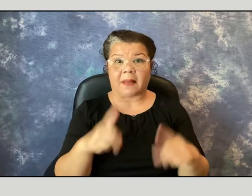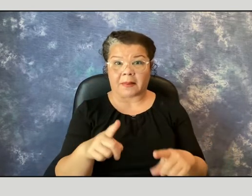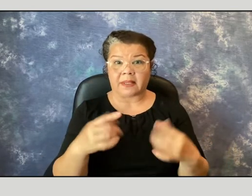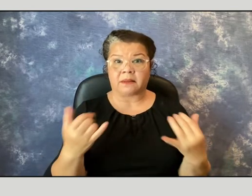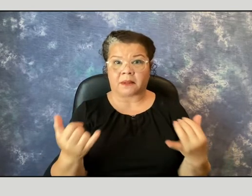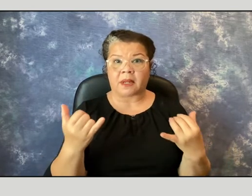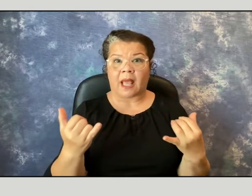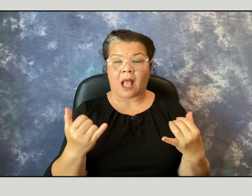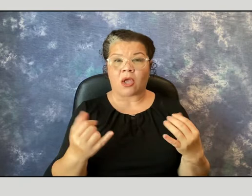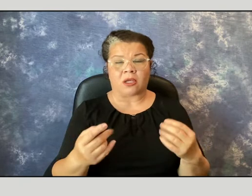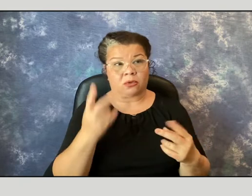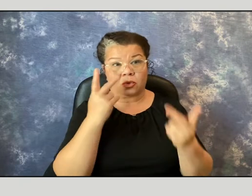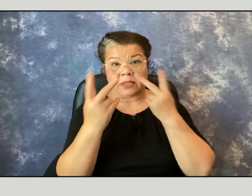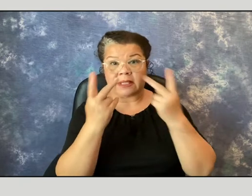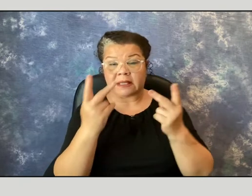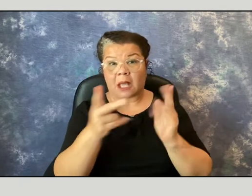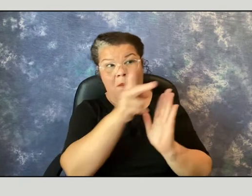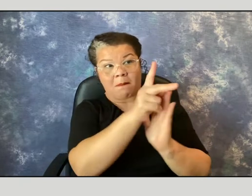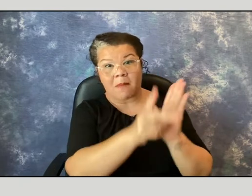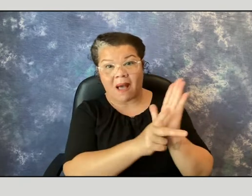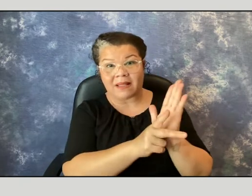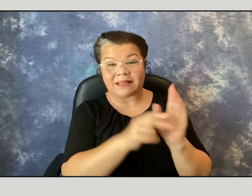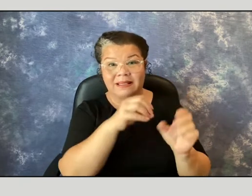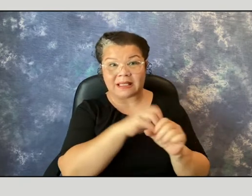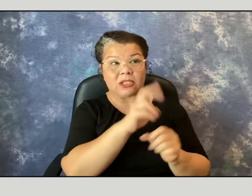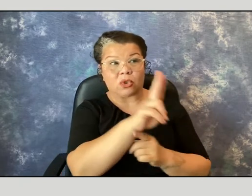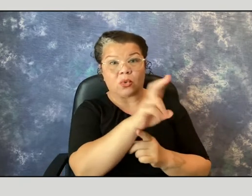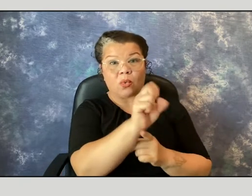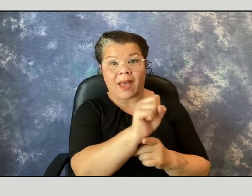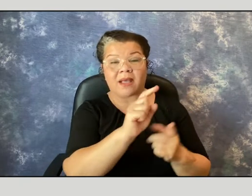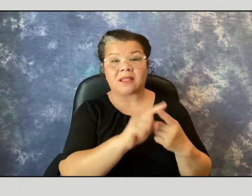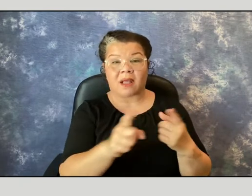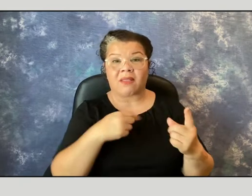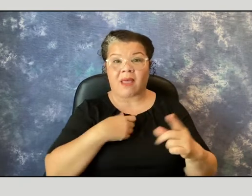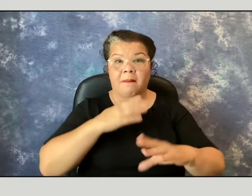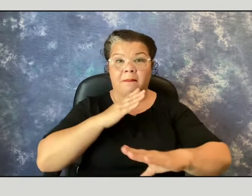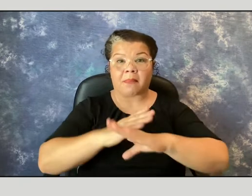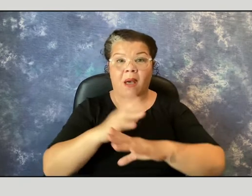that seek to deter Puerto Ricans from living in Puerto Rico.